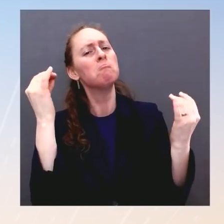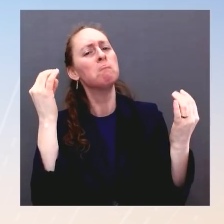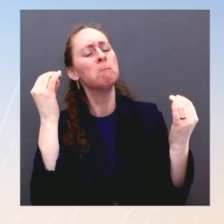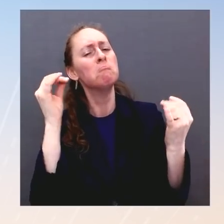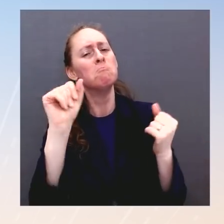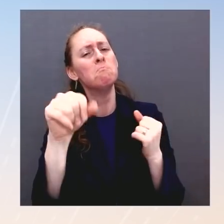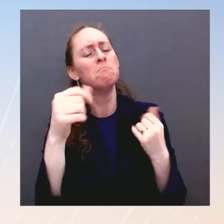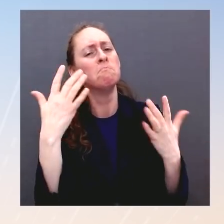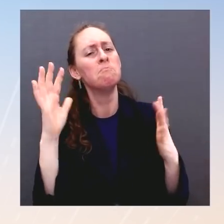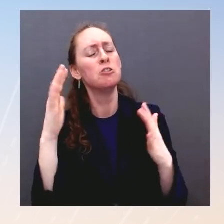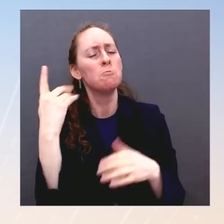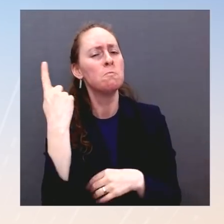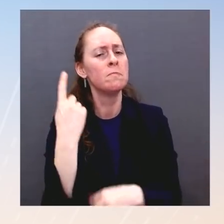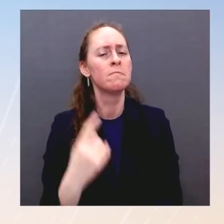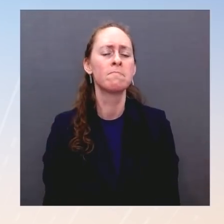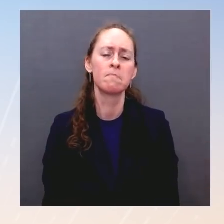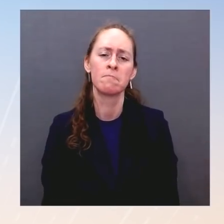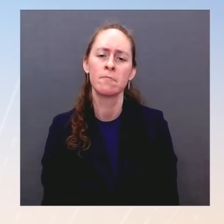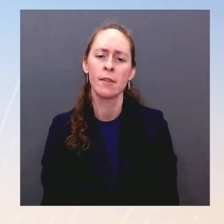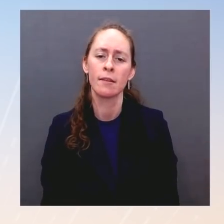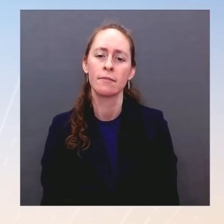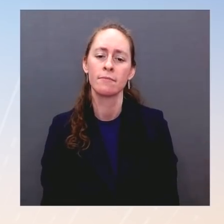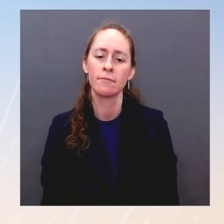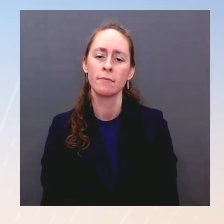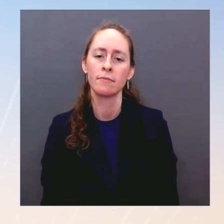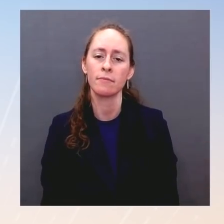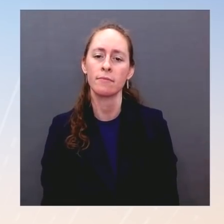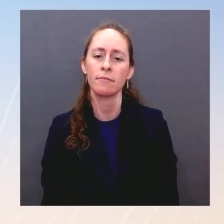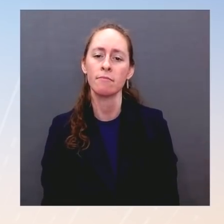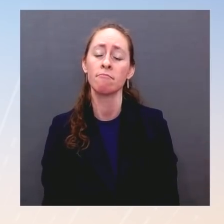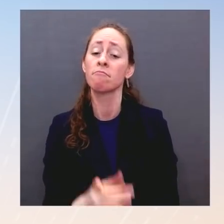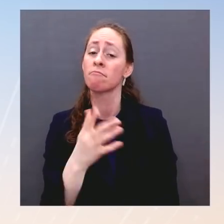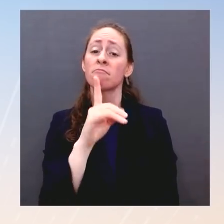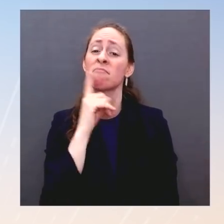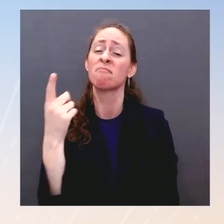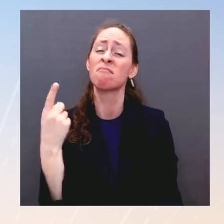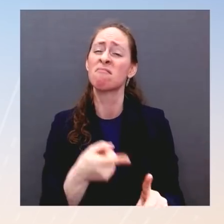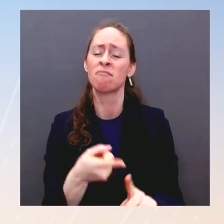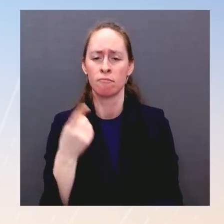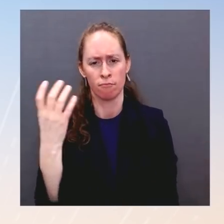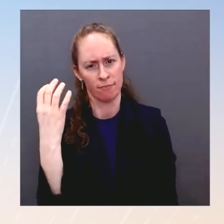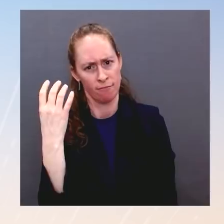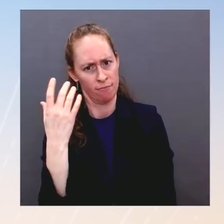and on the Russ- -- Russian financial system so that there will be a particular squeeze.